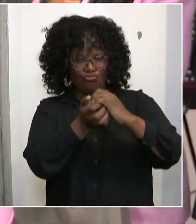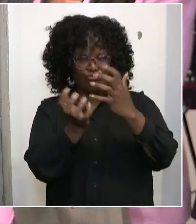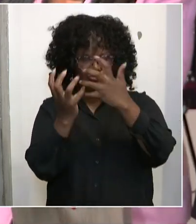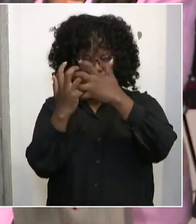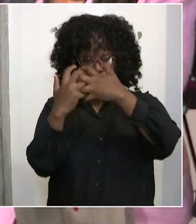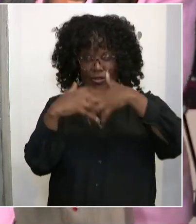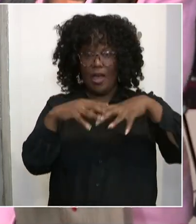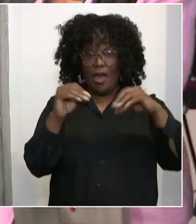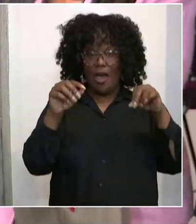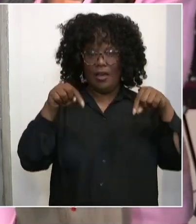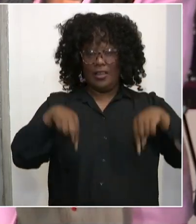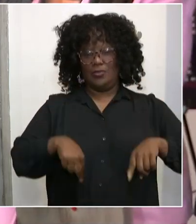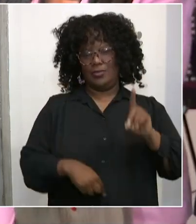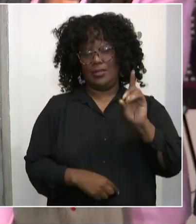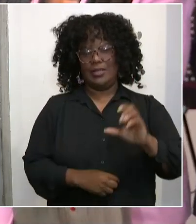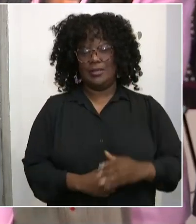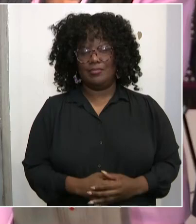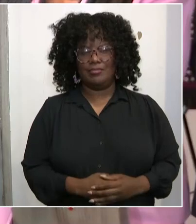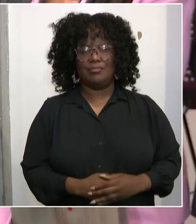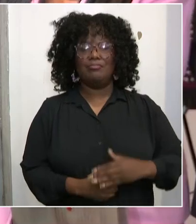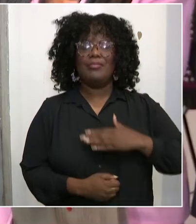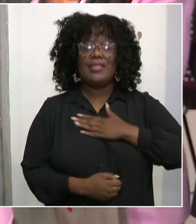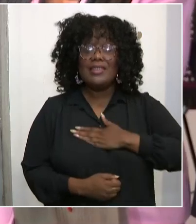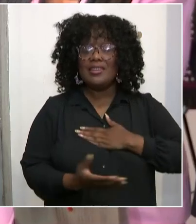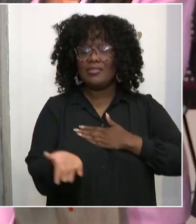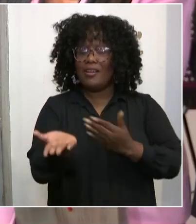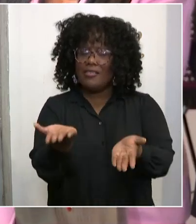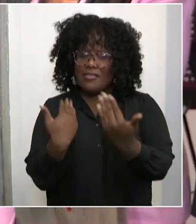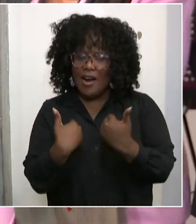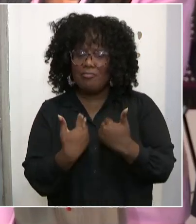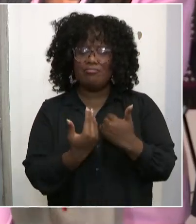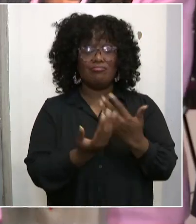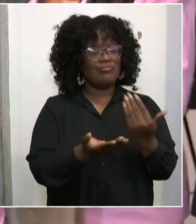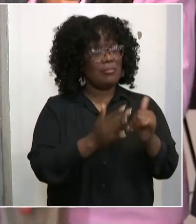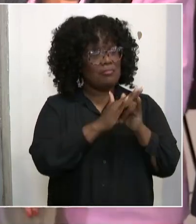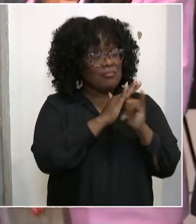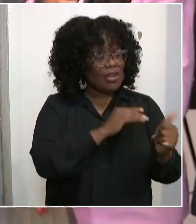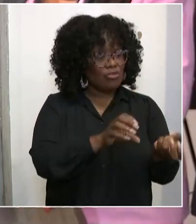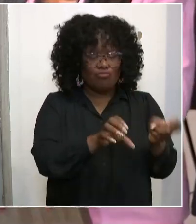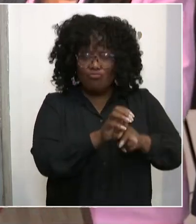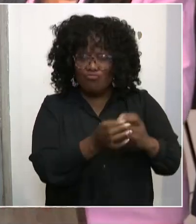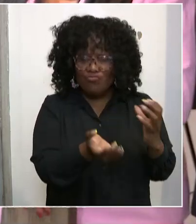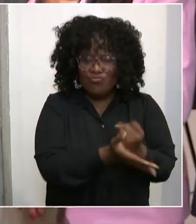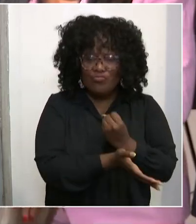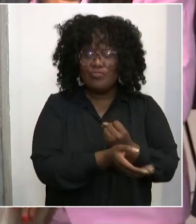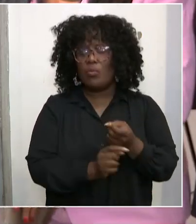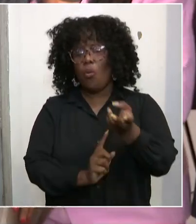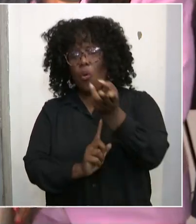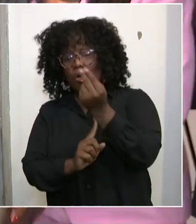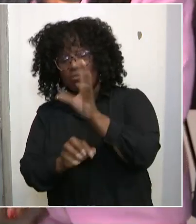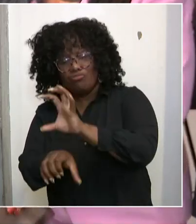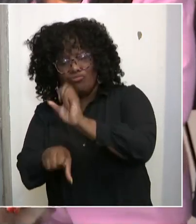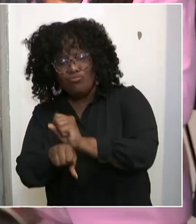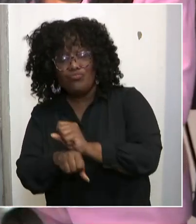stay in our hotels, and enjoy all of these events. But I think the key thing as well is the advocacy component of world pride,